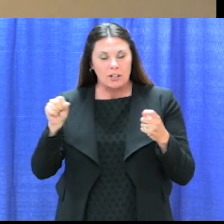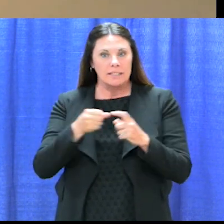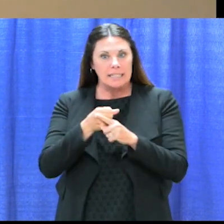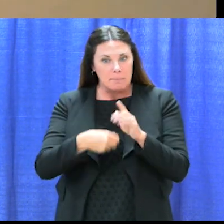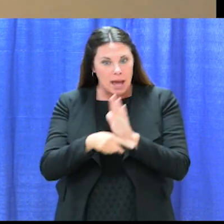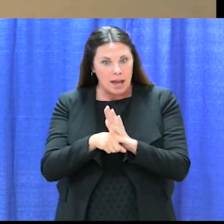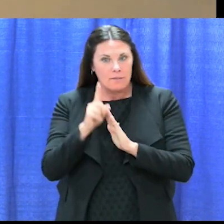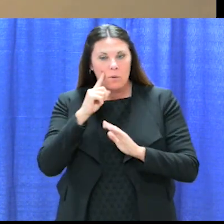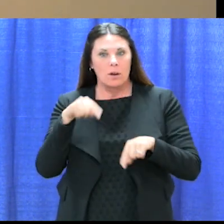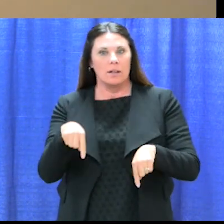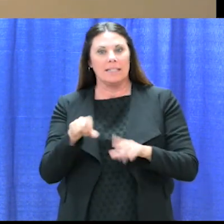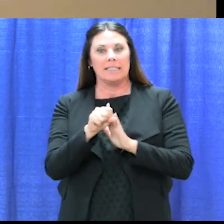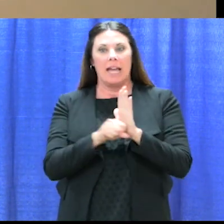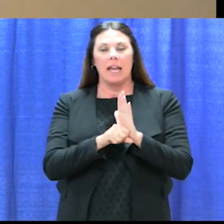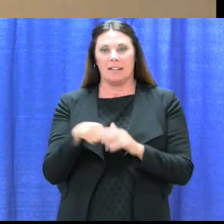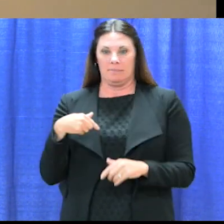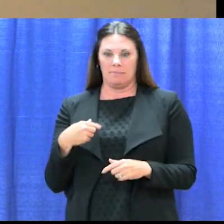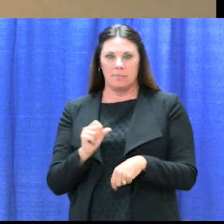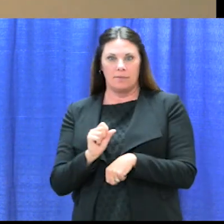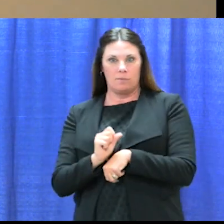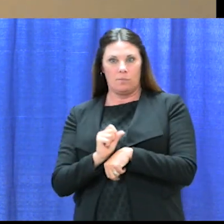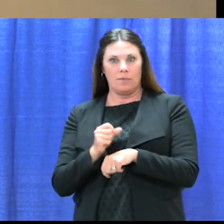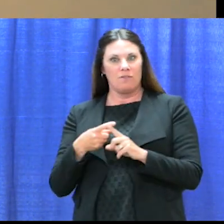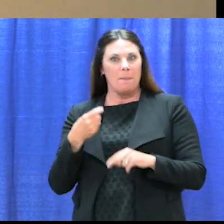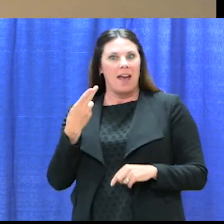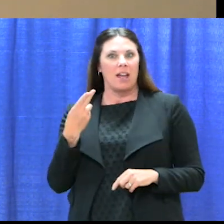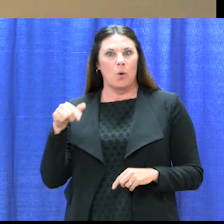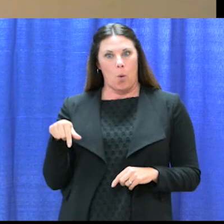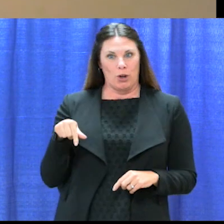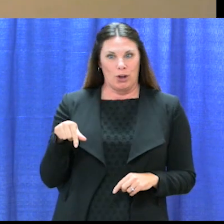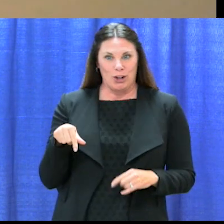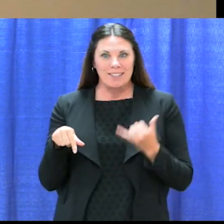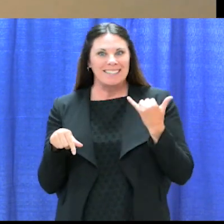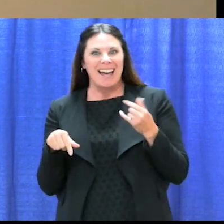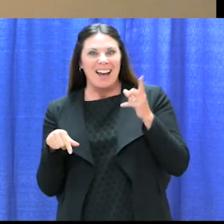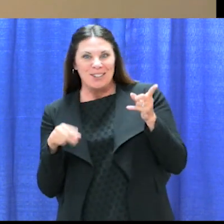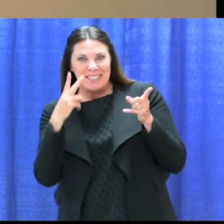I'm actually out of our headquarters office in Philadelphia which is why it's turning dark behind me.